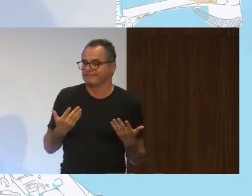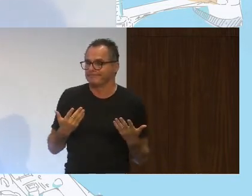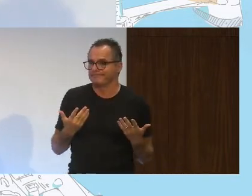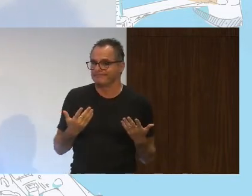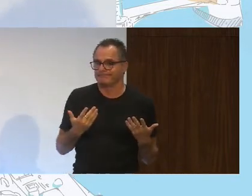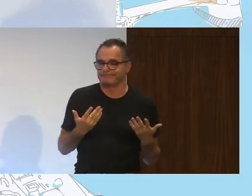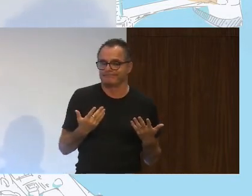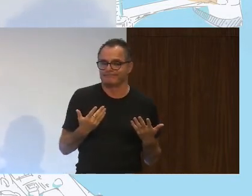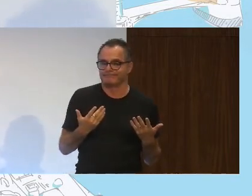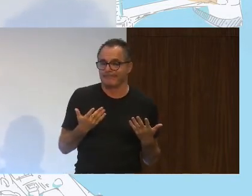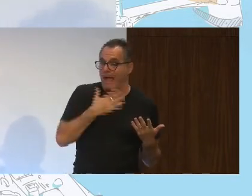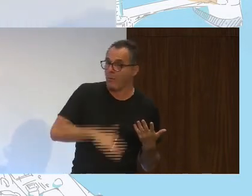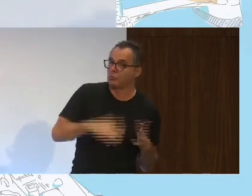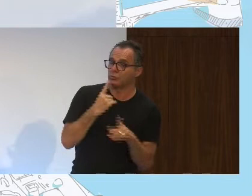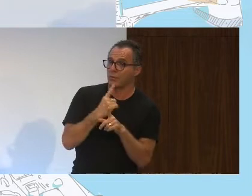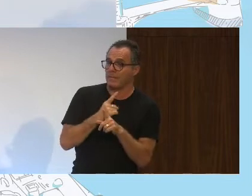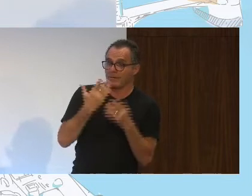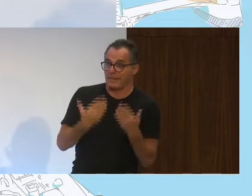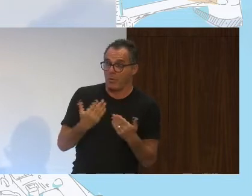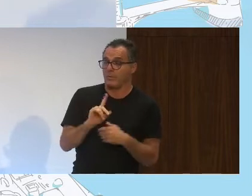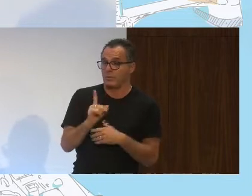But what I want to talk about for a moment and the little time I've got left